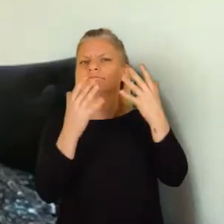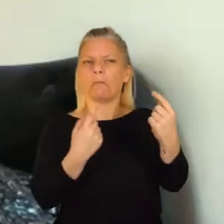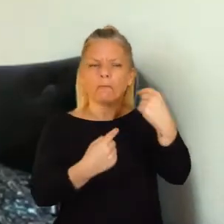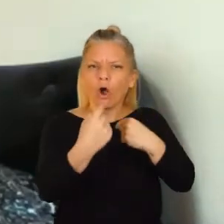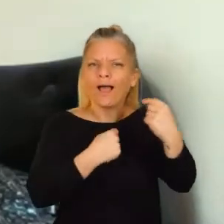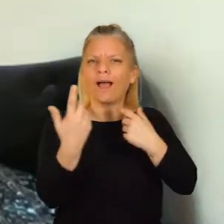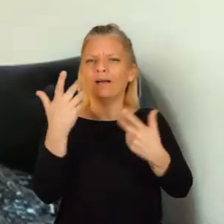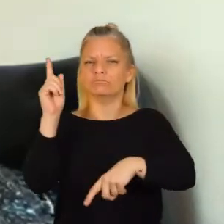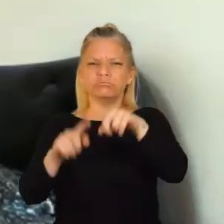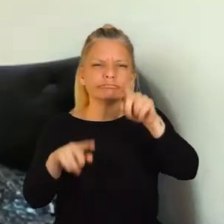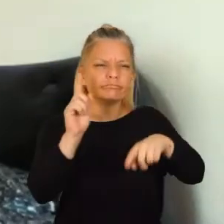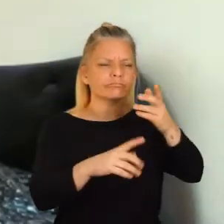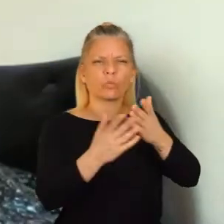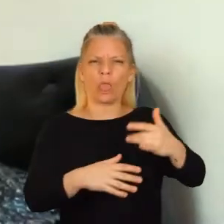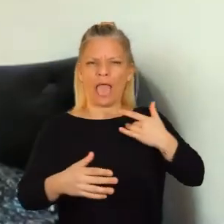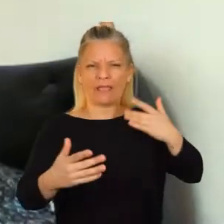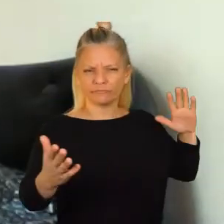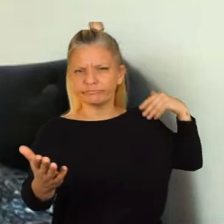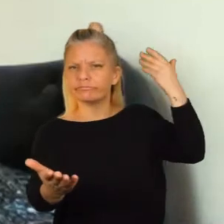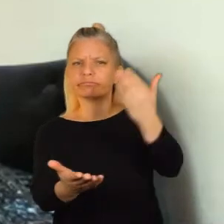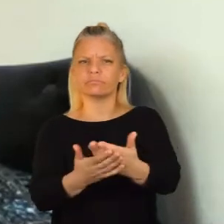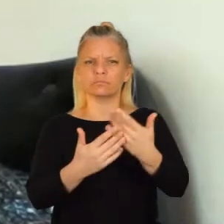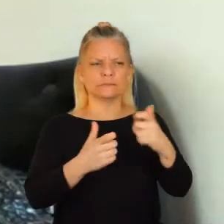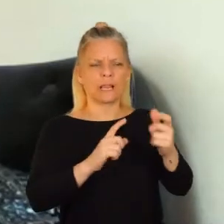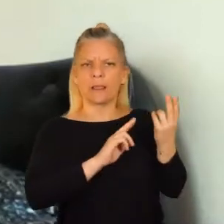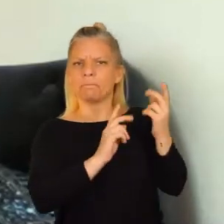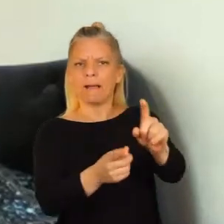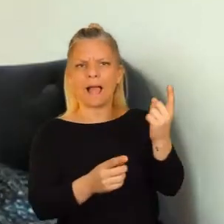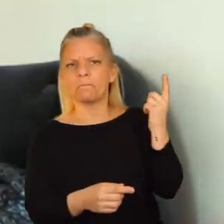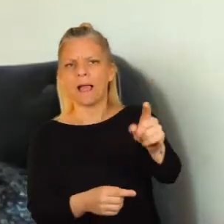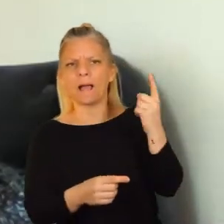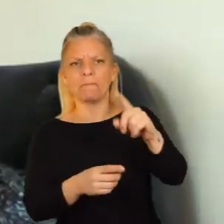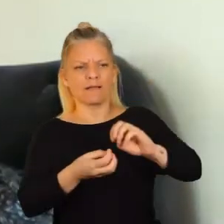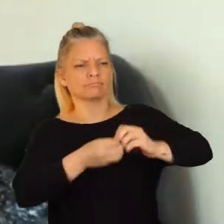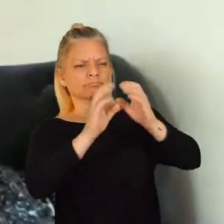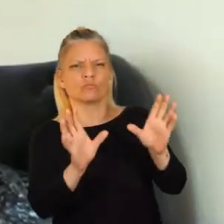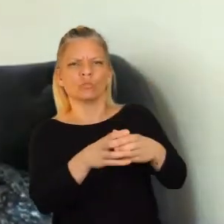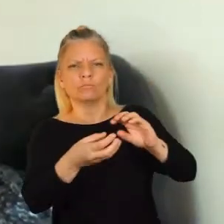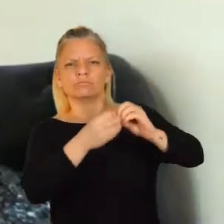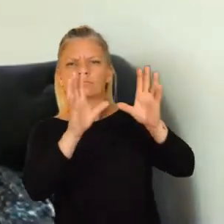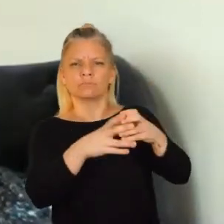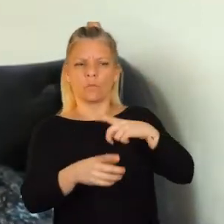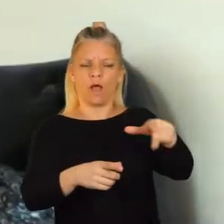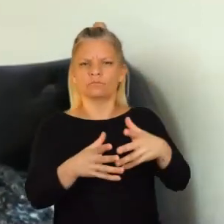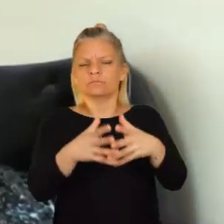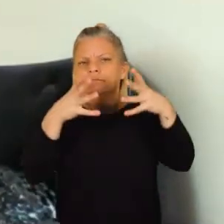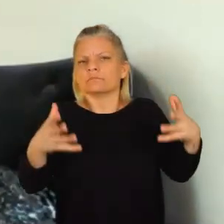life and yet I keep coming back to creating peer support groups. That's such a big part of my life